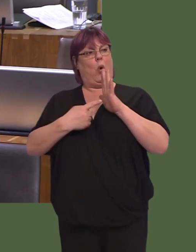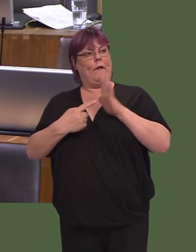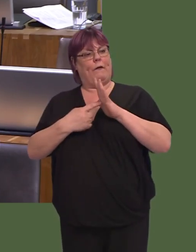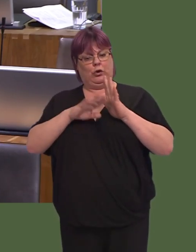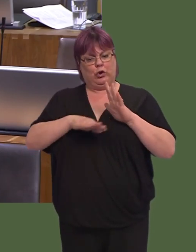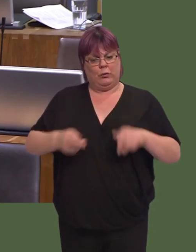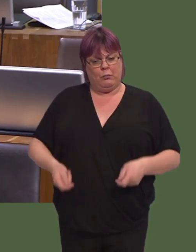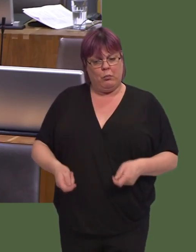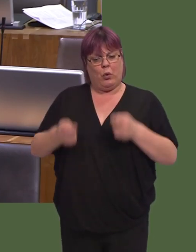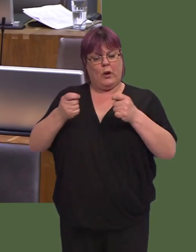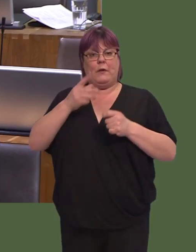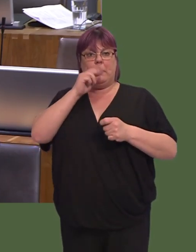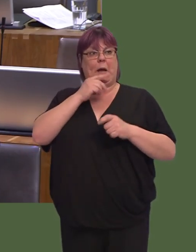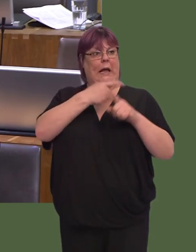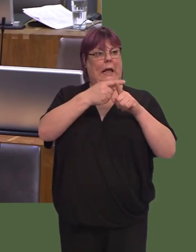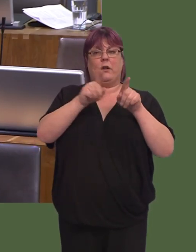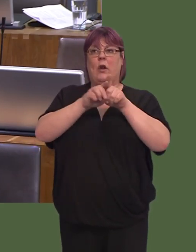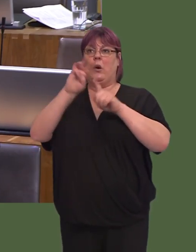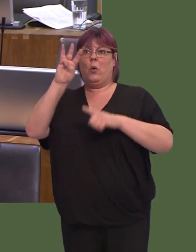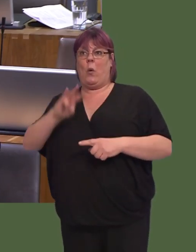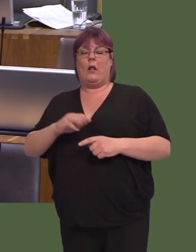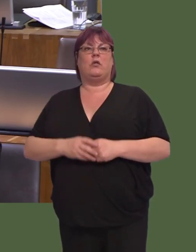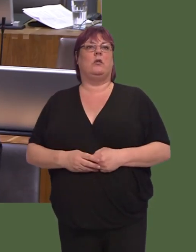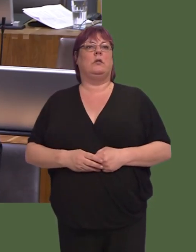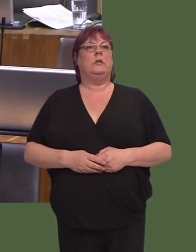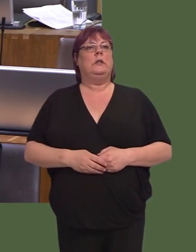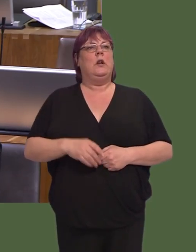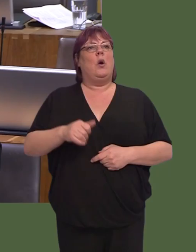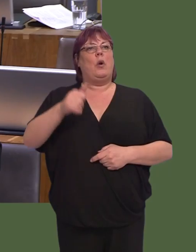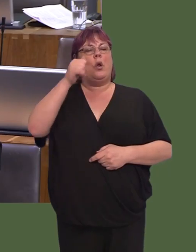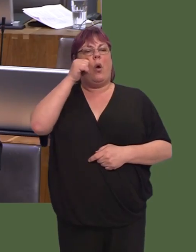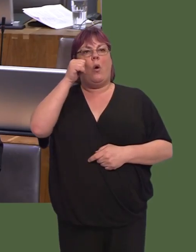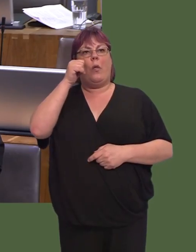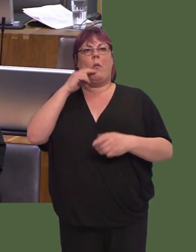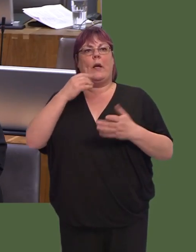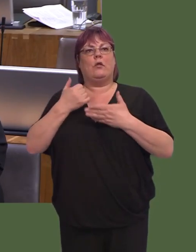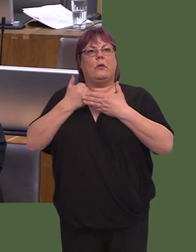Cymraeg for Kids provides advice and support for parents and prospective parents aimed at enabling families to use more Welsh.